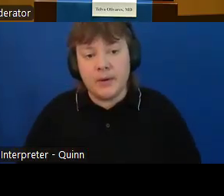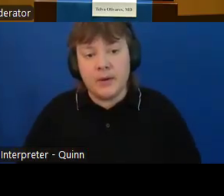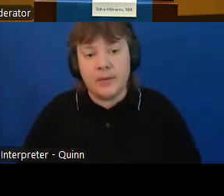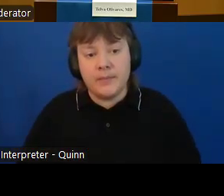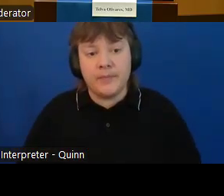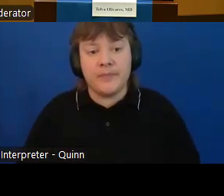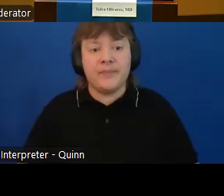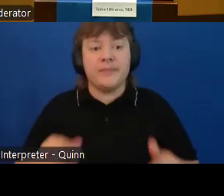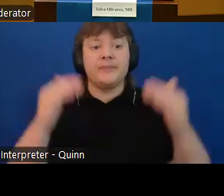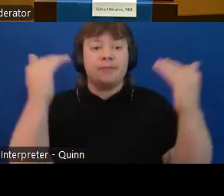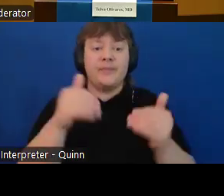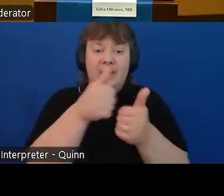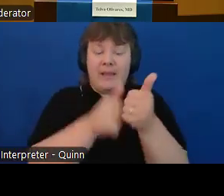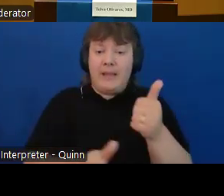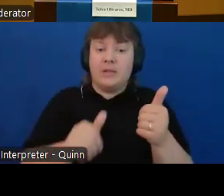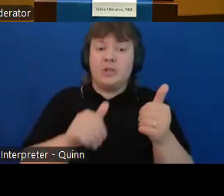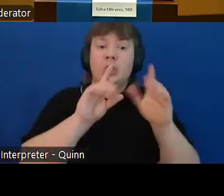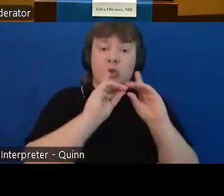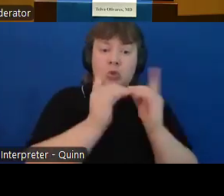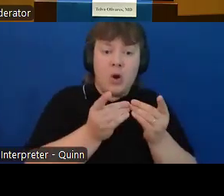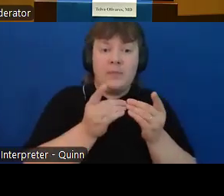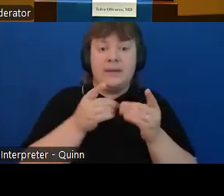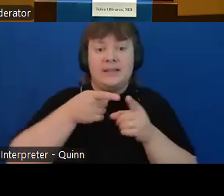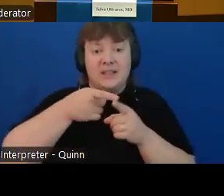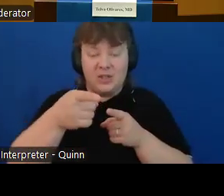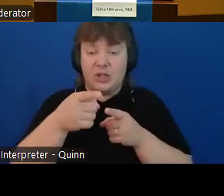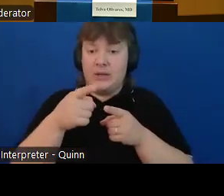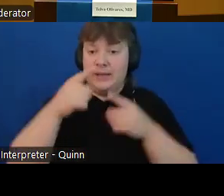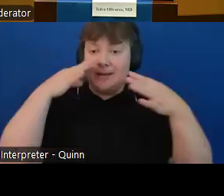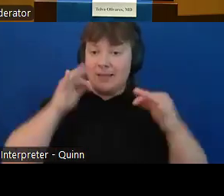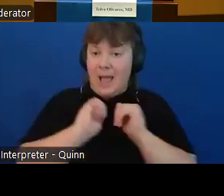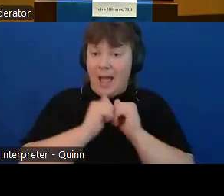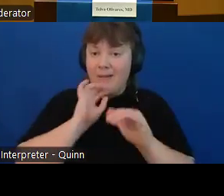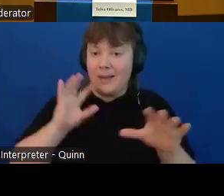division, and practice setting defines how it will engage with the New York made law process.